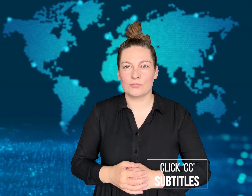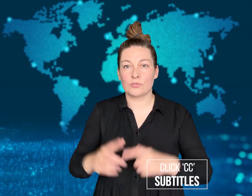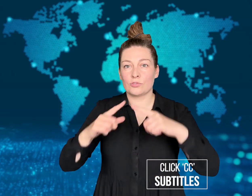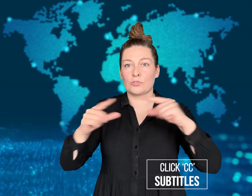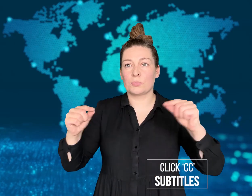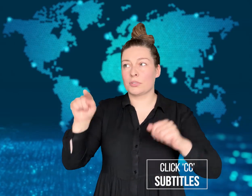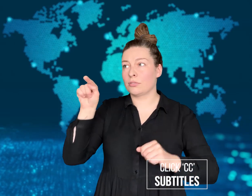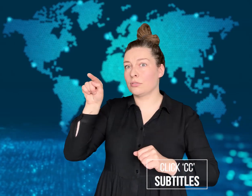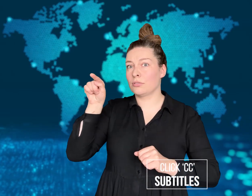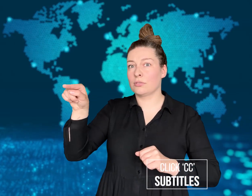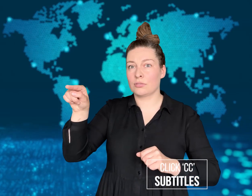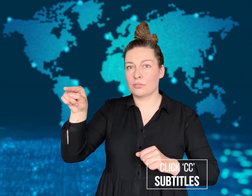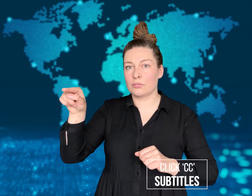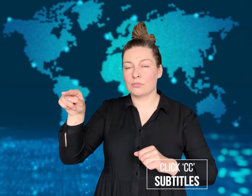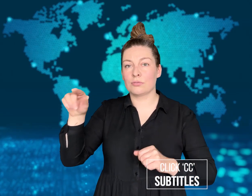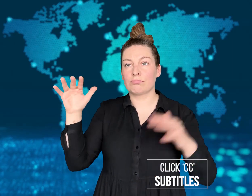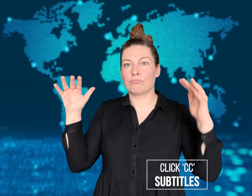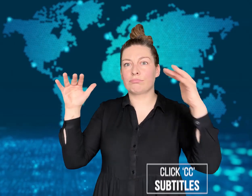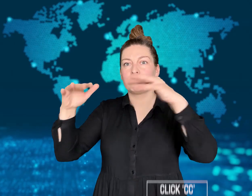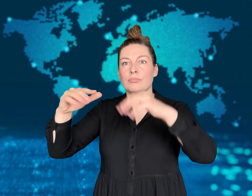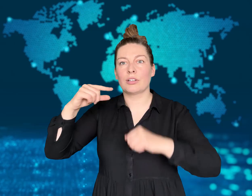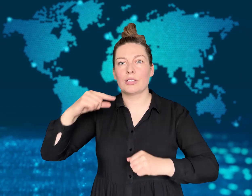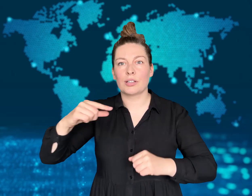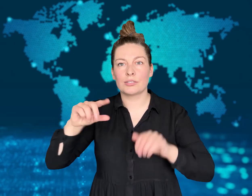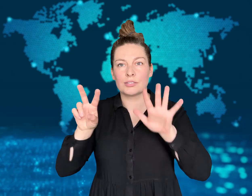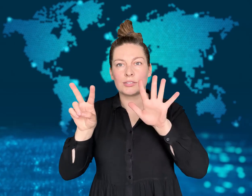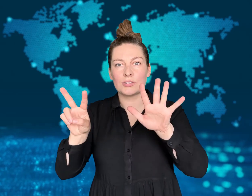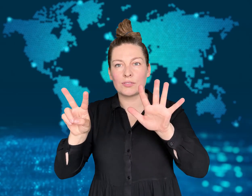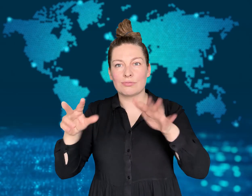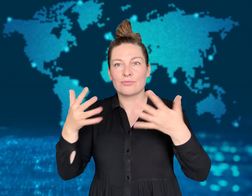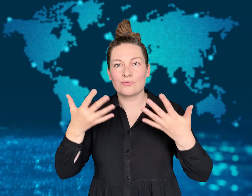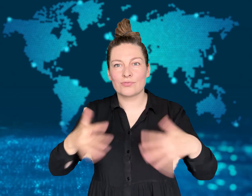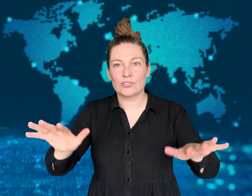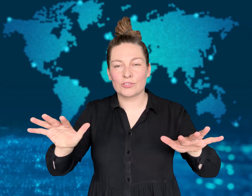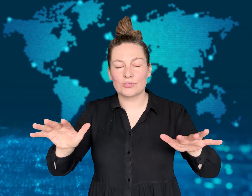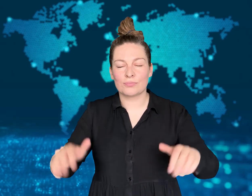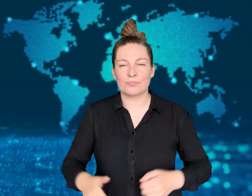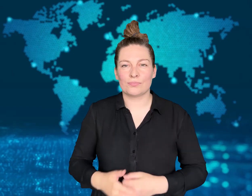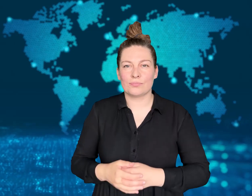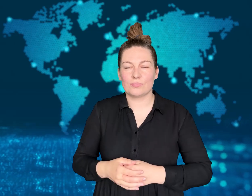G7 Summit ends